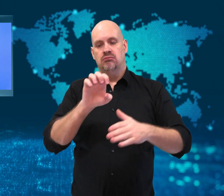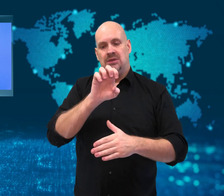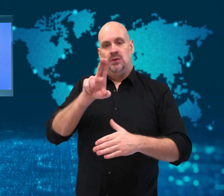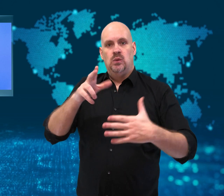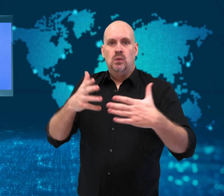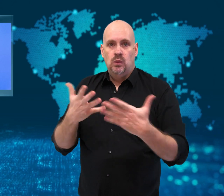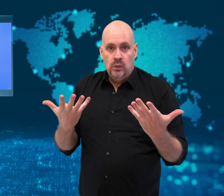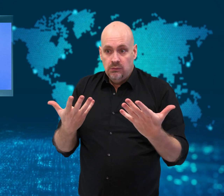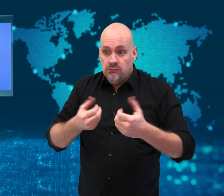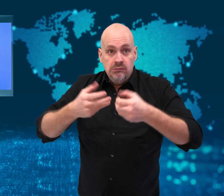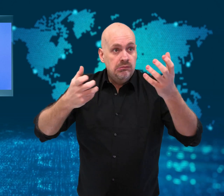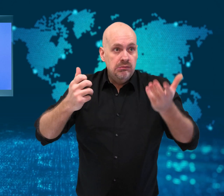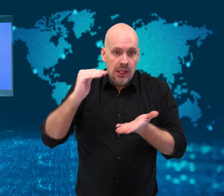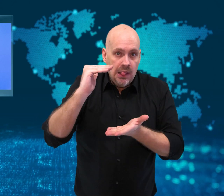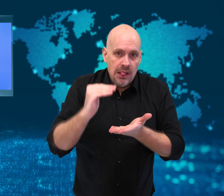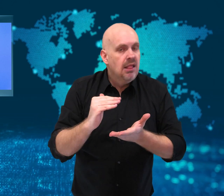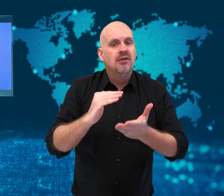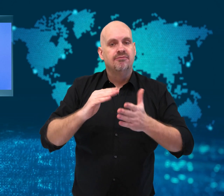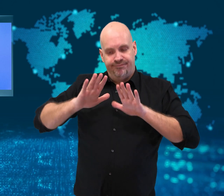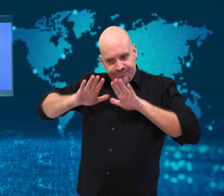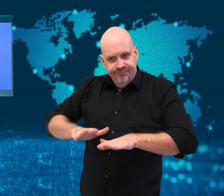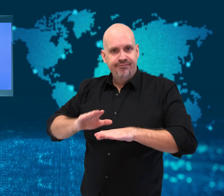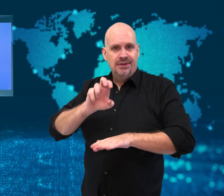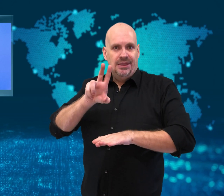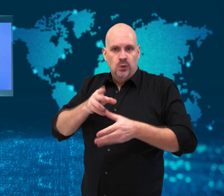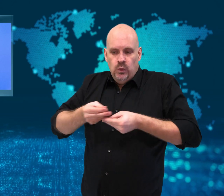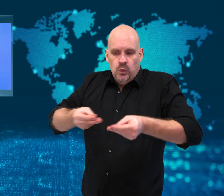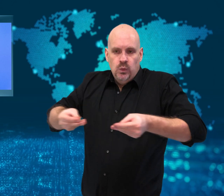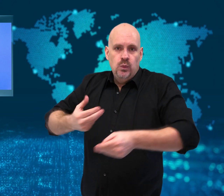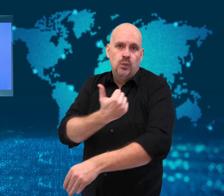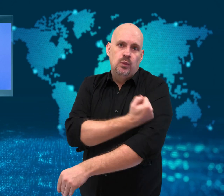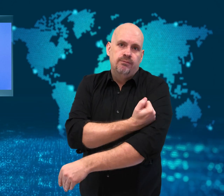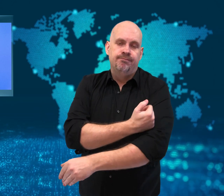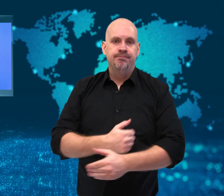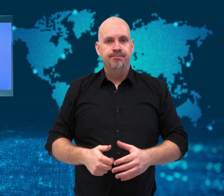vaccines are delivered to EU country members.